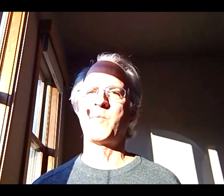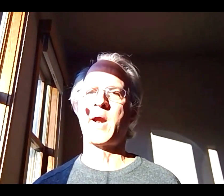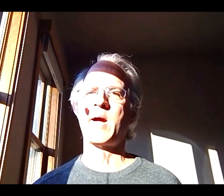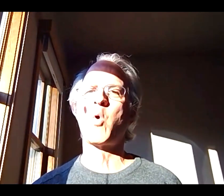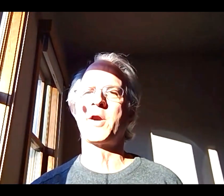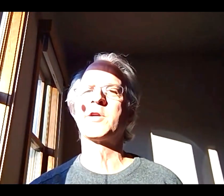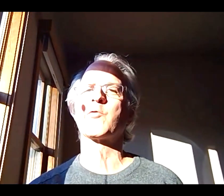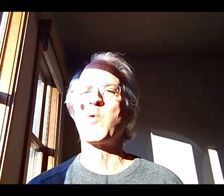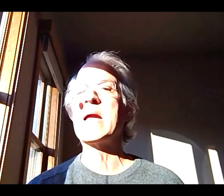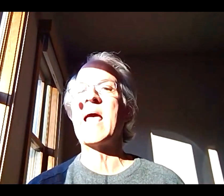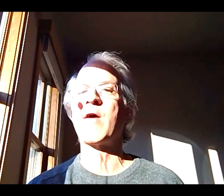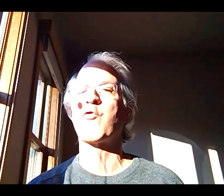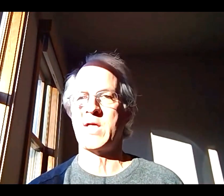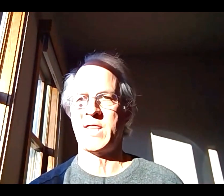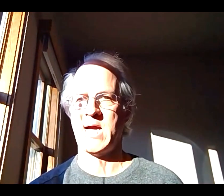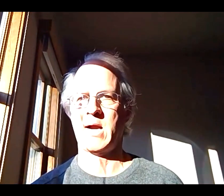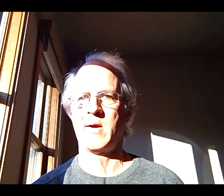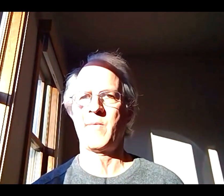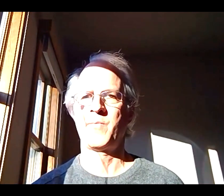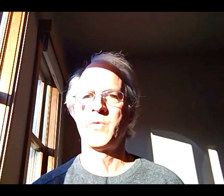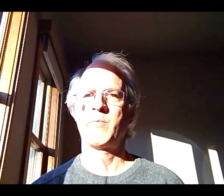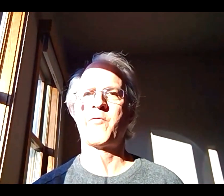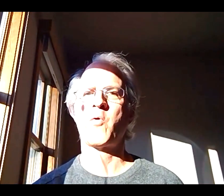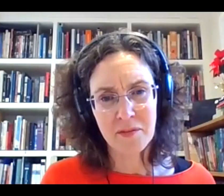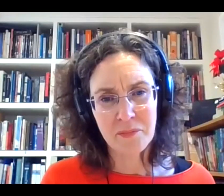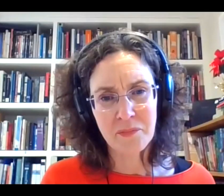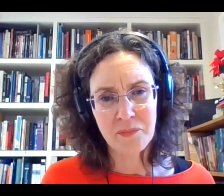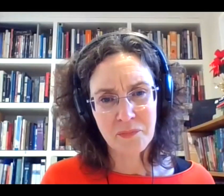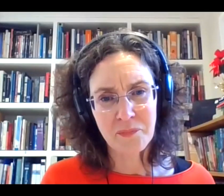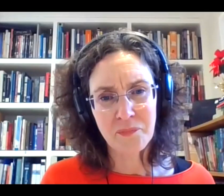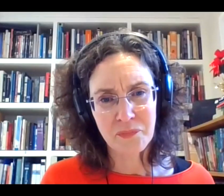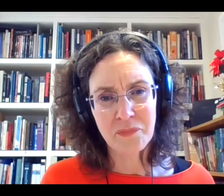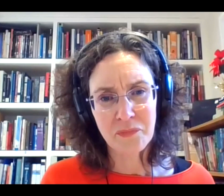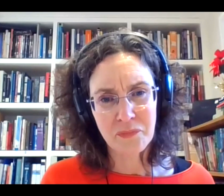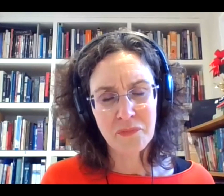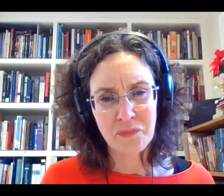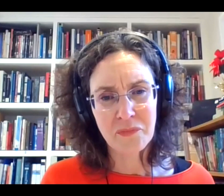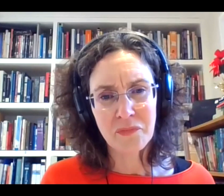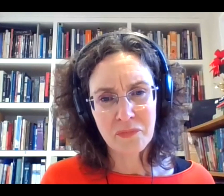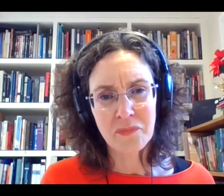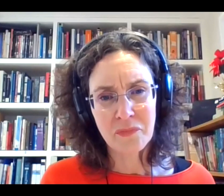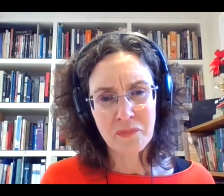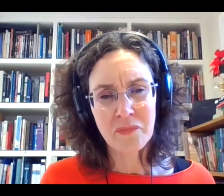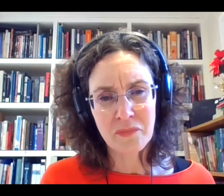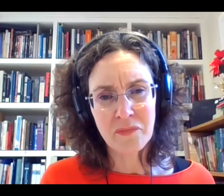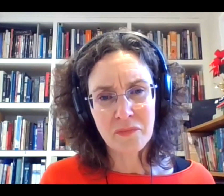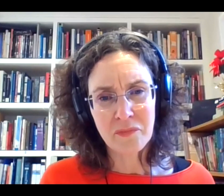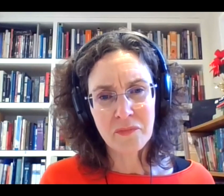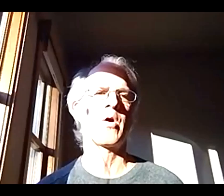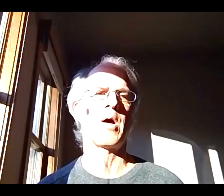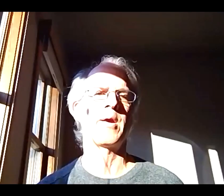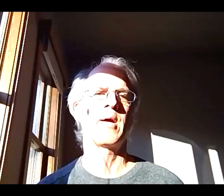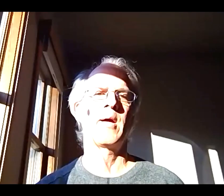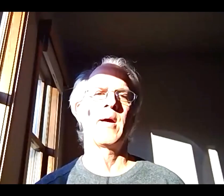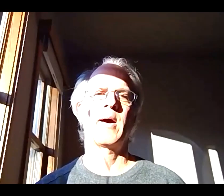wanted to read everything before I made a decision of what I would work on.